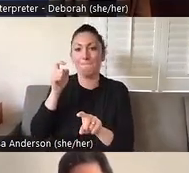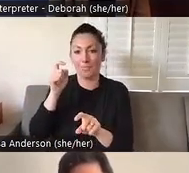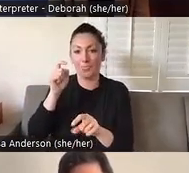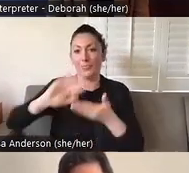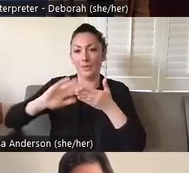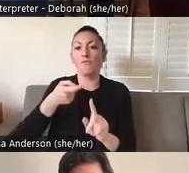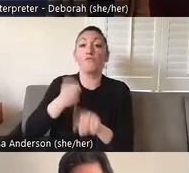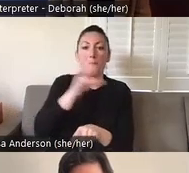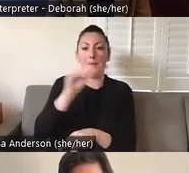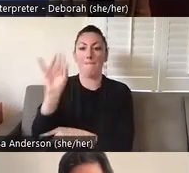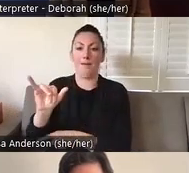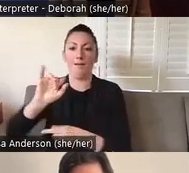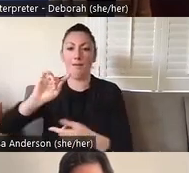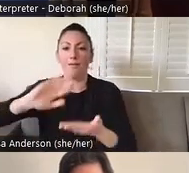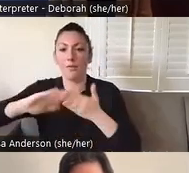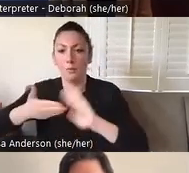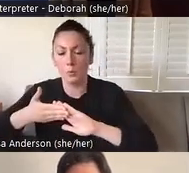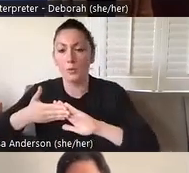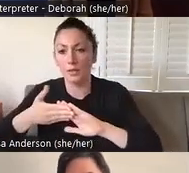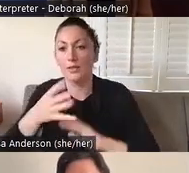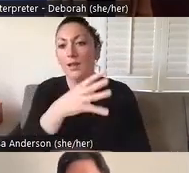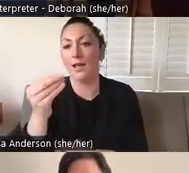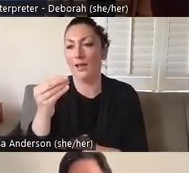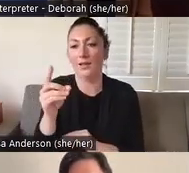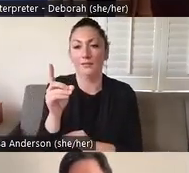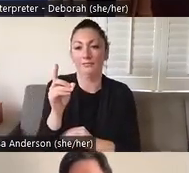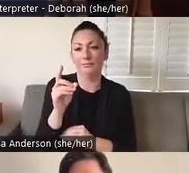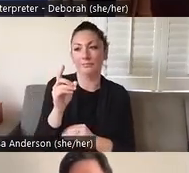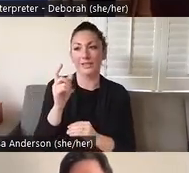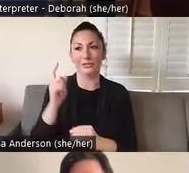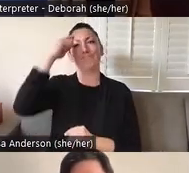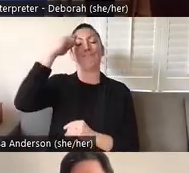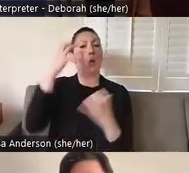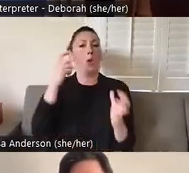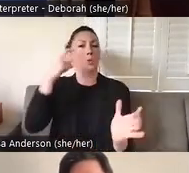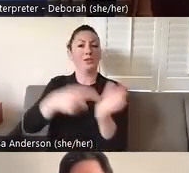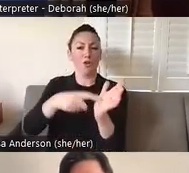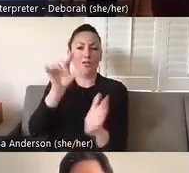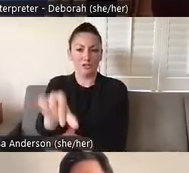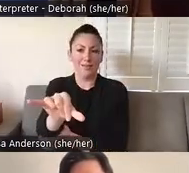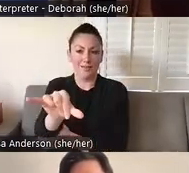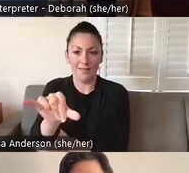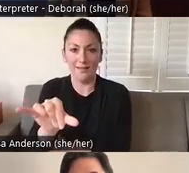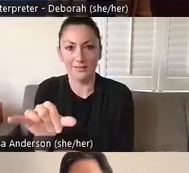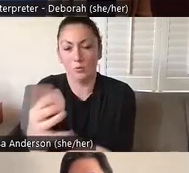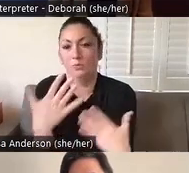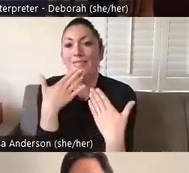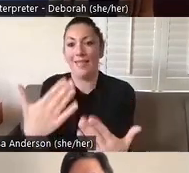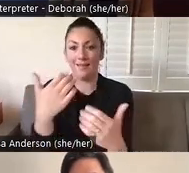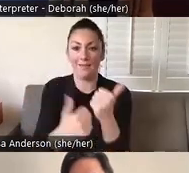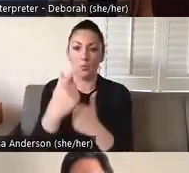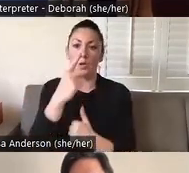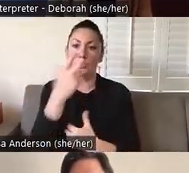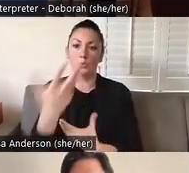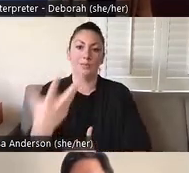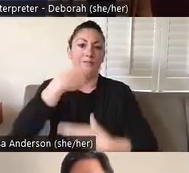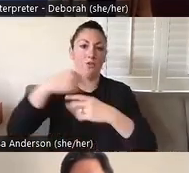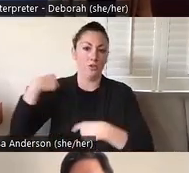this work really came from and by the community. And I just want to acknowledge that and to thank